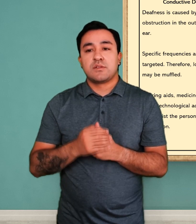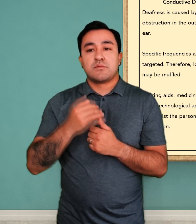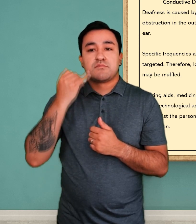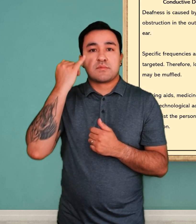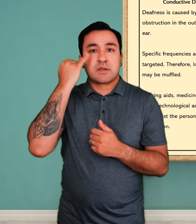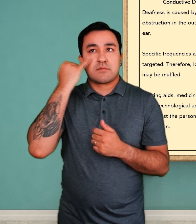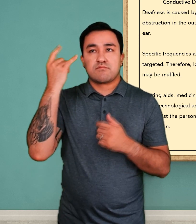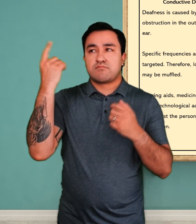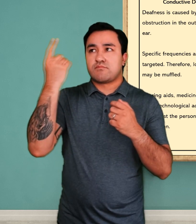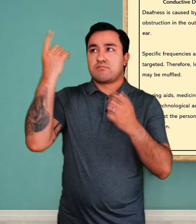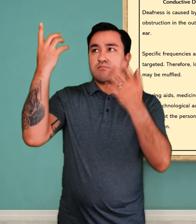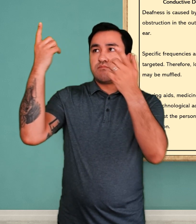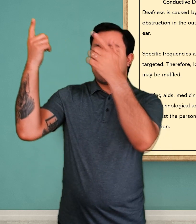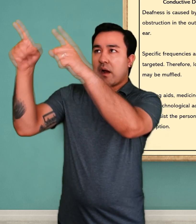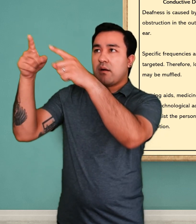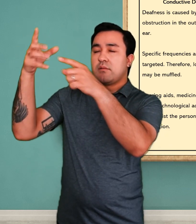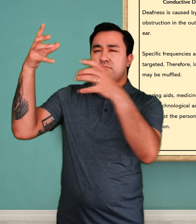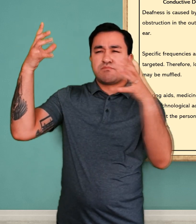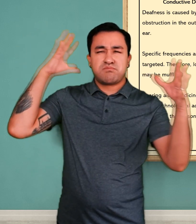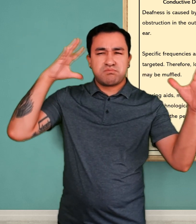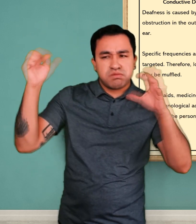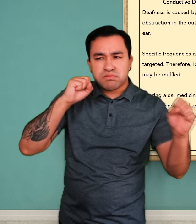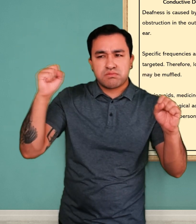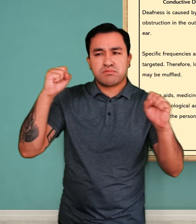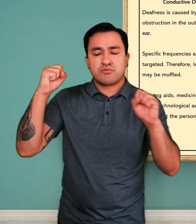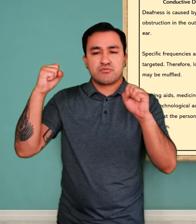Therefore, loud sounds may be muffled.